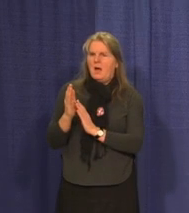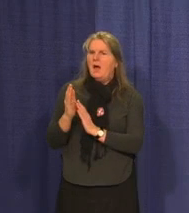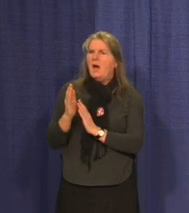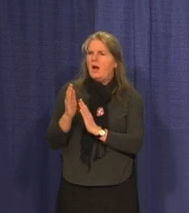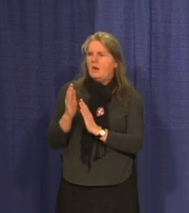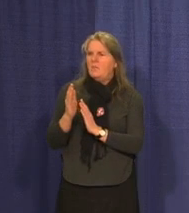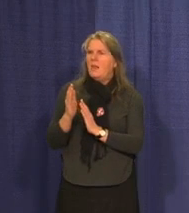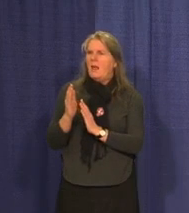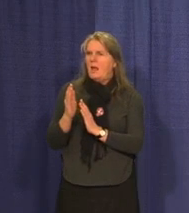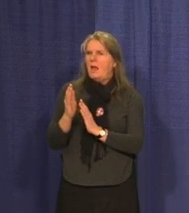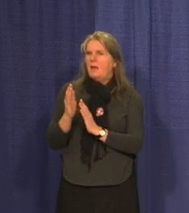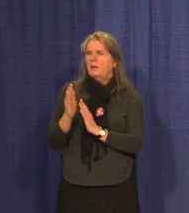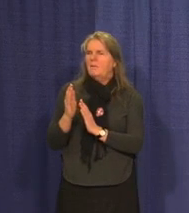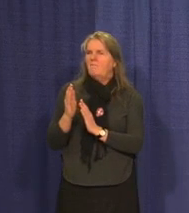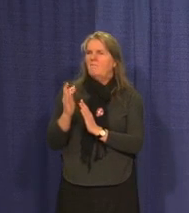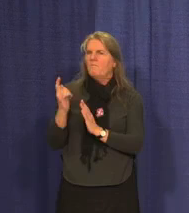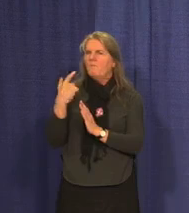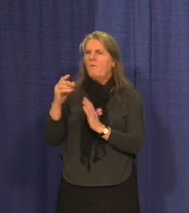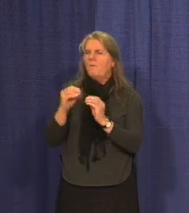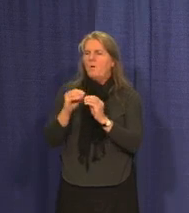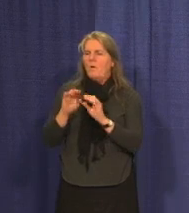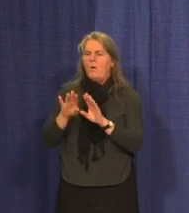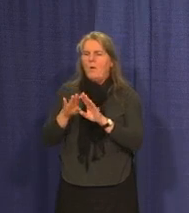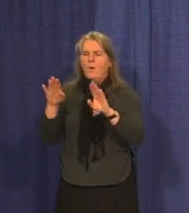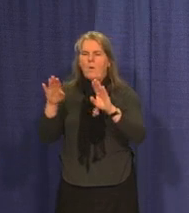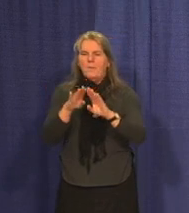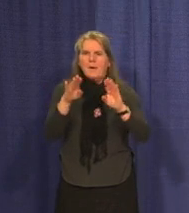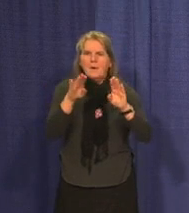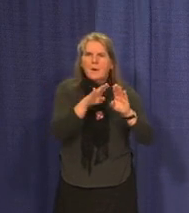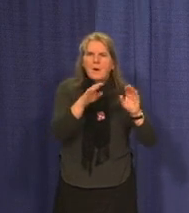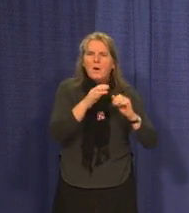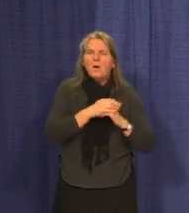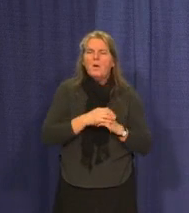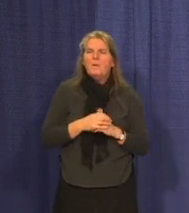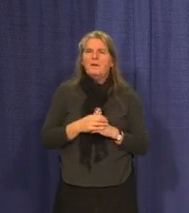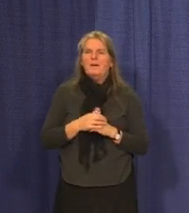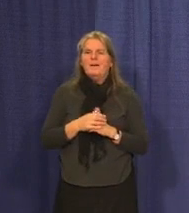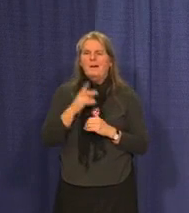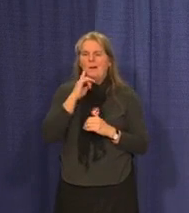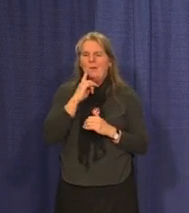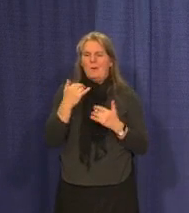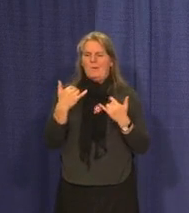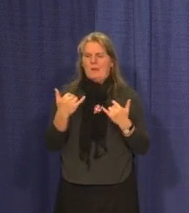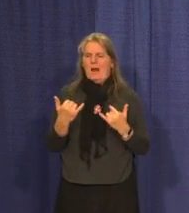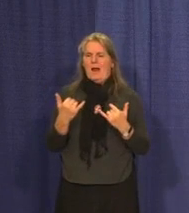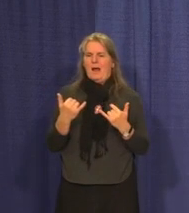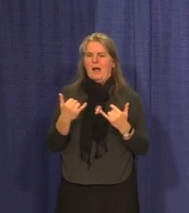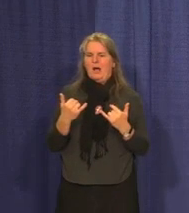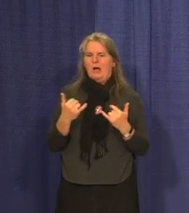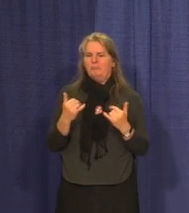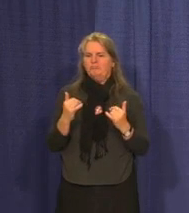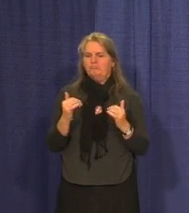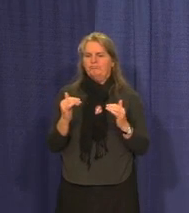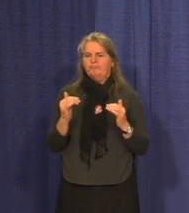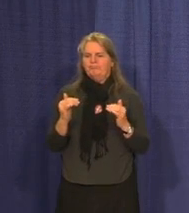phasing into the vaccine stage availability. Our reopening plan, you know, it halts at this stage were a